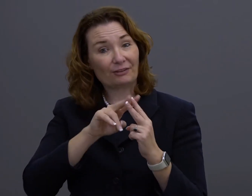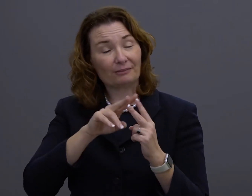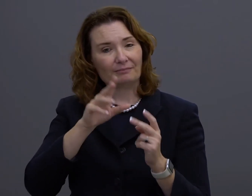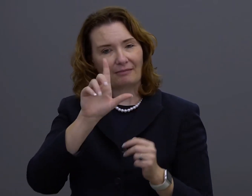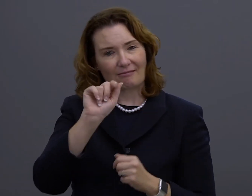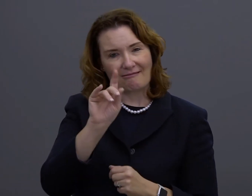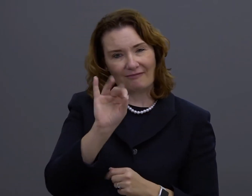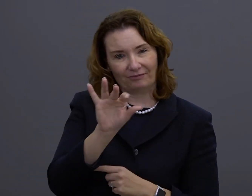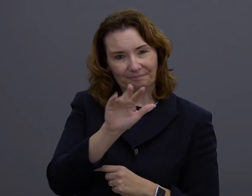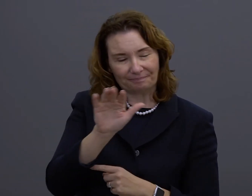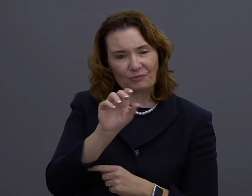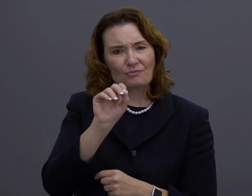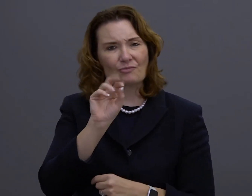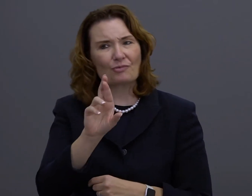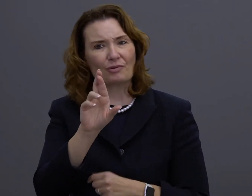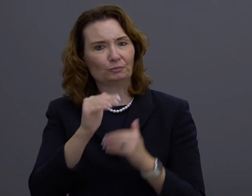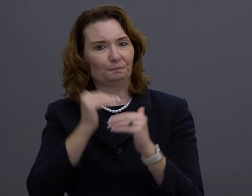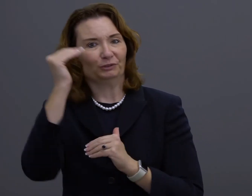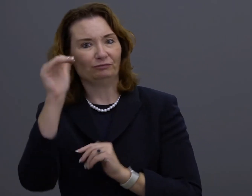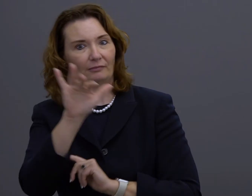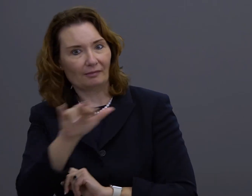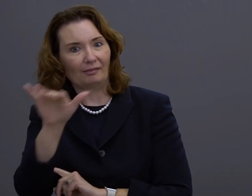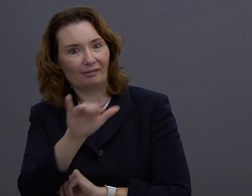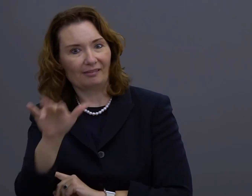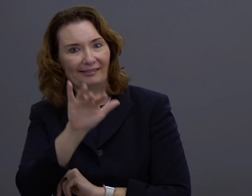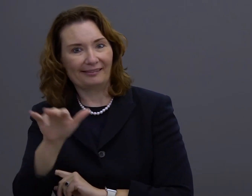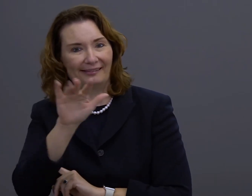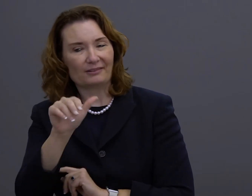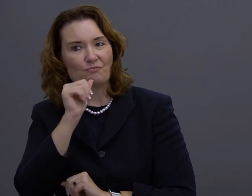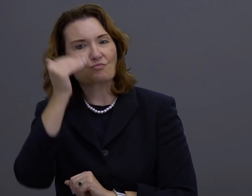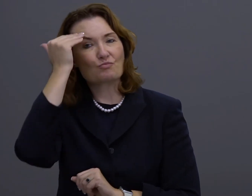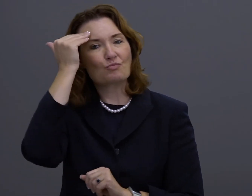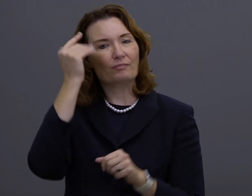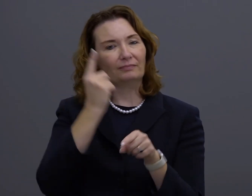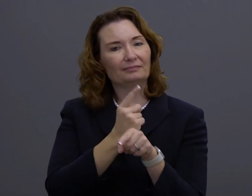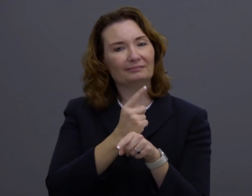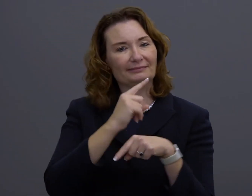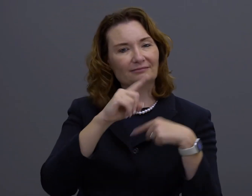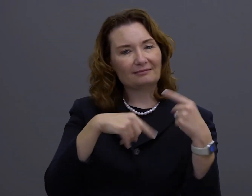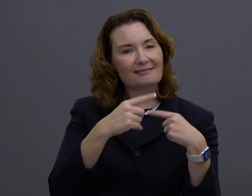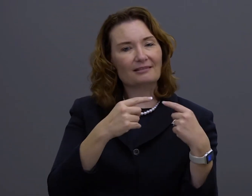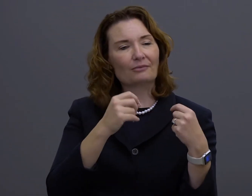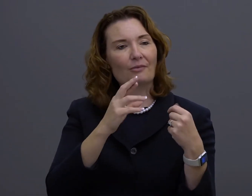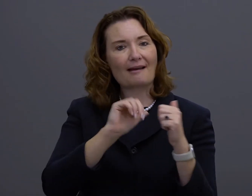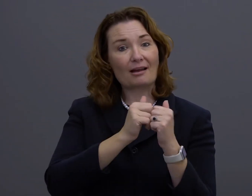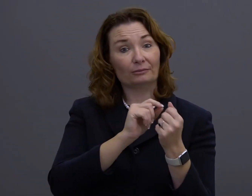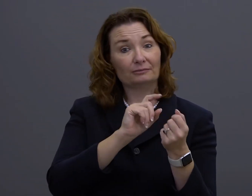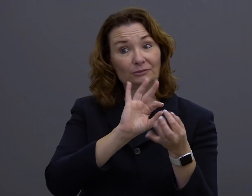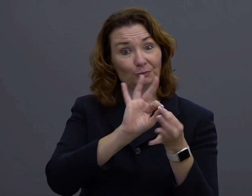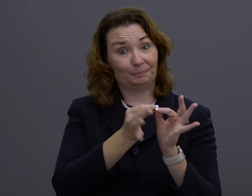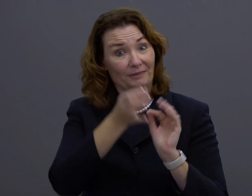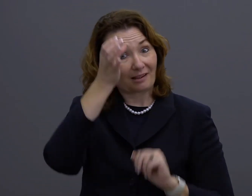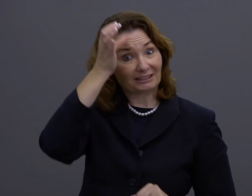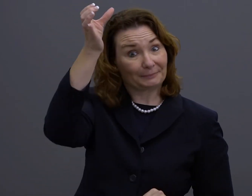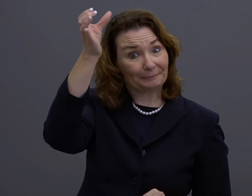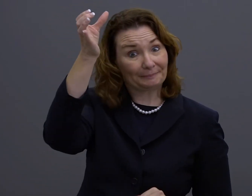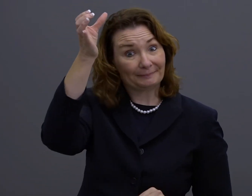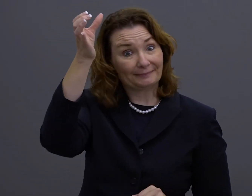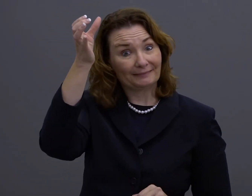either a limited use or an overabundance of fingerspelling. This is due to not knowing the right signs or not having the ability to sign the concept accurately.